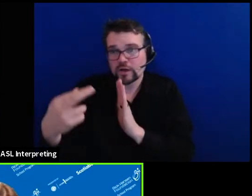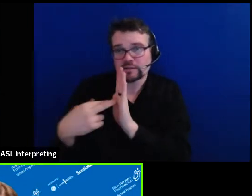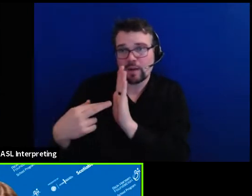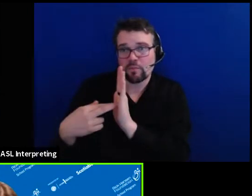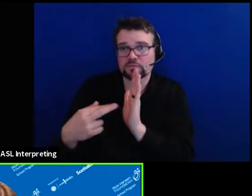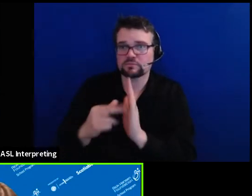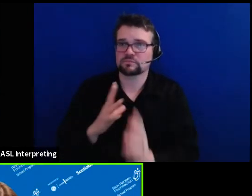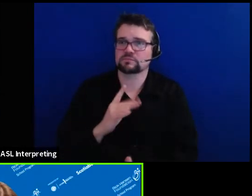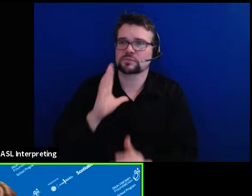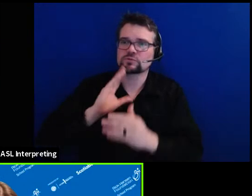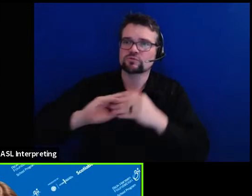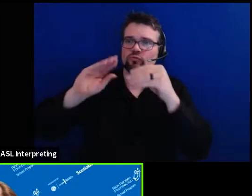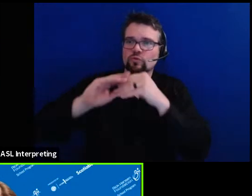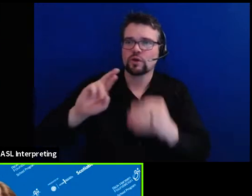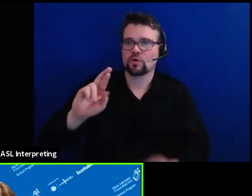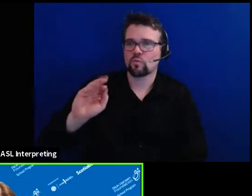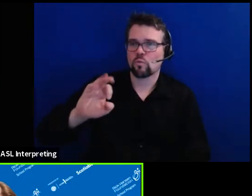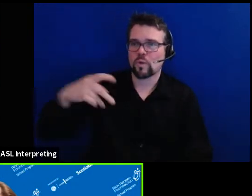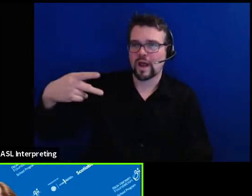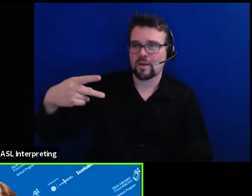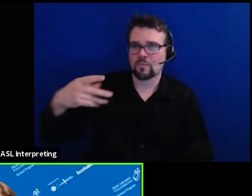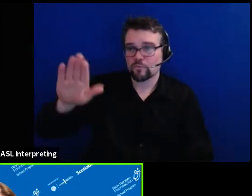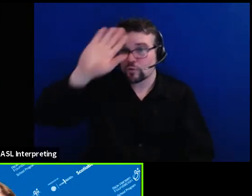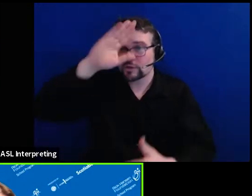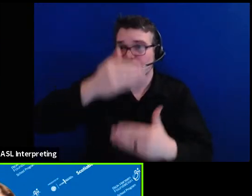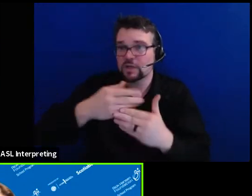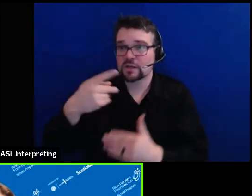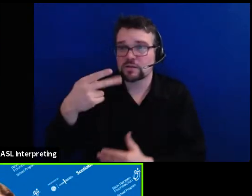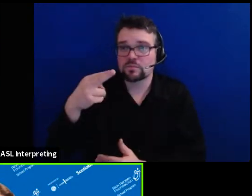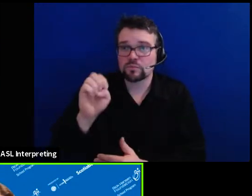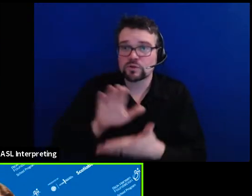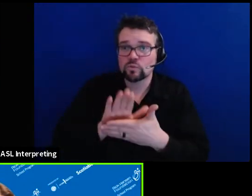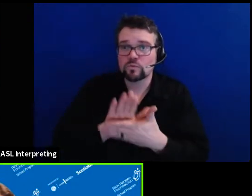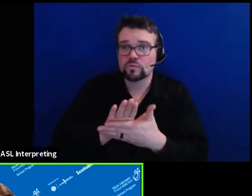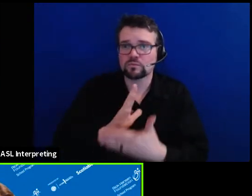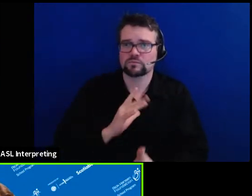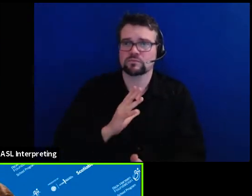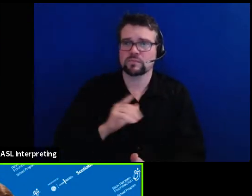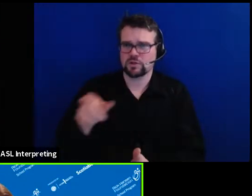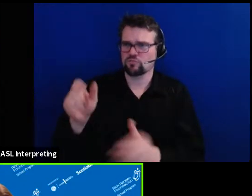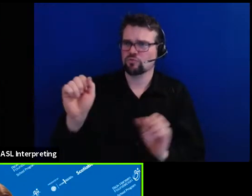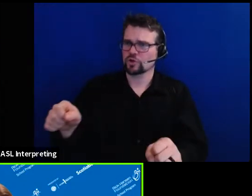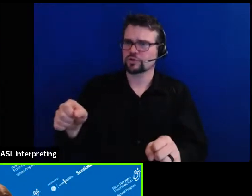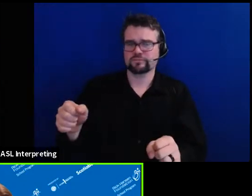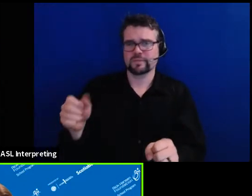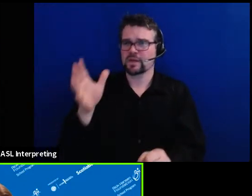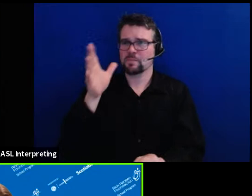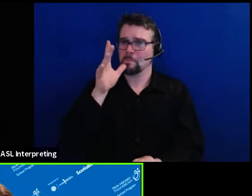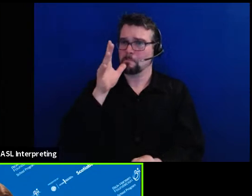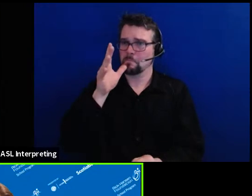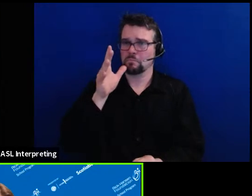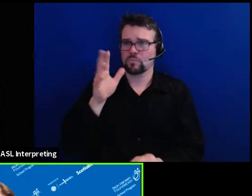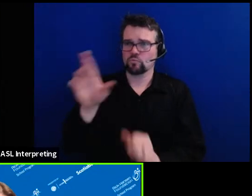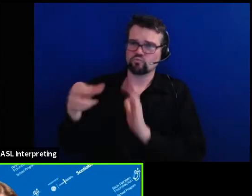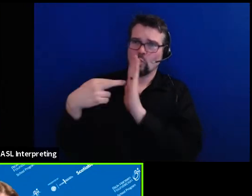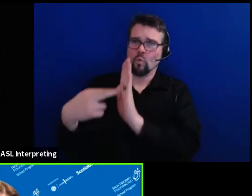OF THE RAMP FOR YOUR SON'S PRESCHOOL, SO THAT YOU COULD BE A MOM AND JUST DROP HIM OFF, THAT'S AN EXAMPLE OF SOMETHING